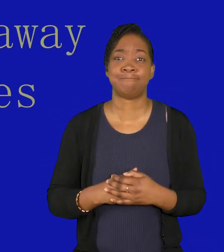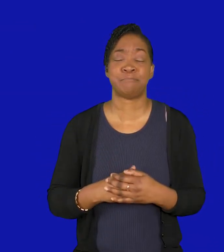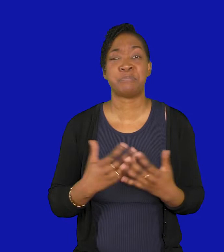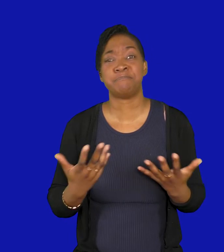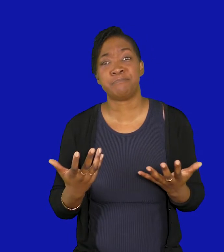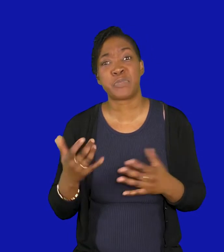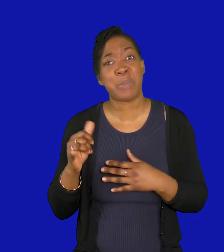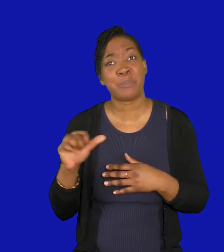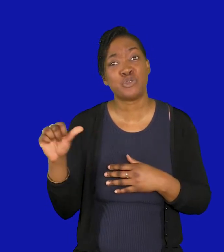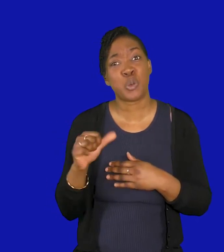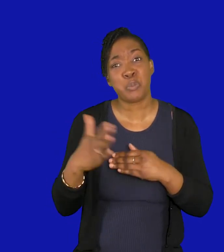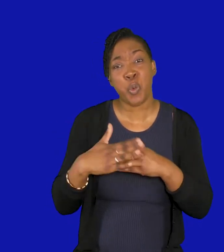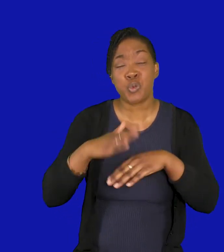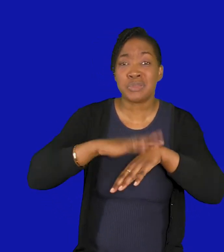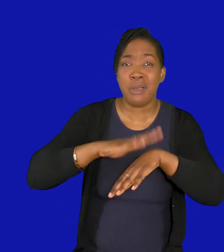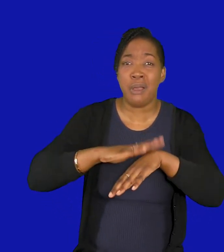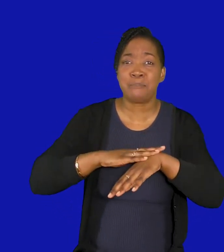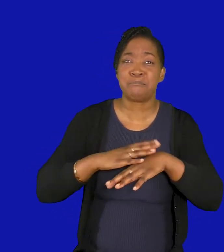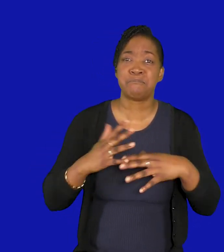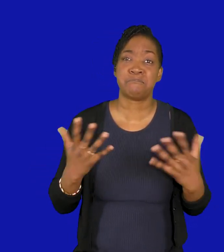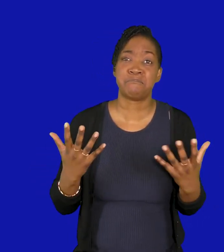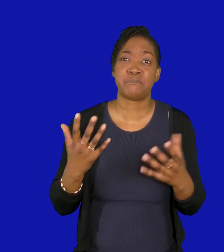So, maybe we should spend a bit more time